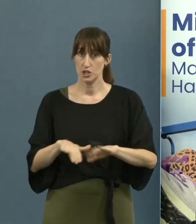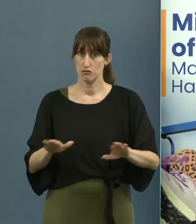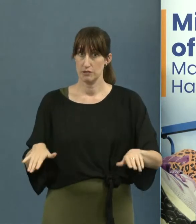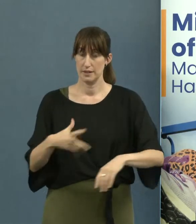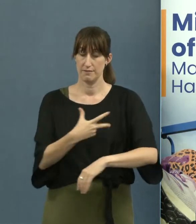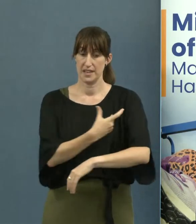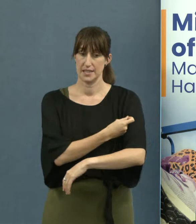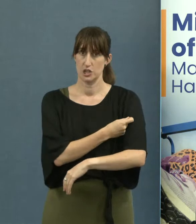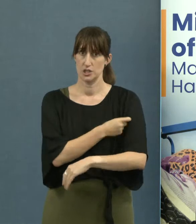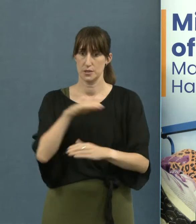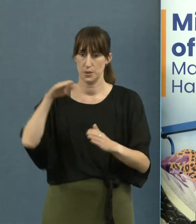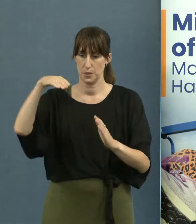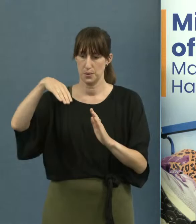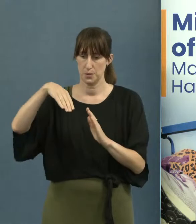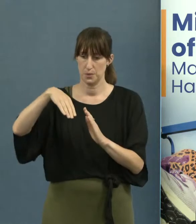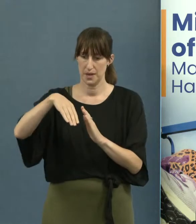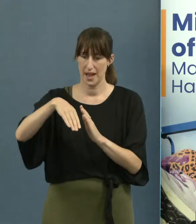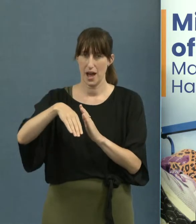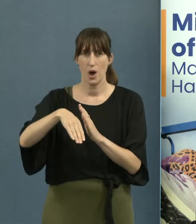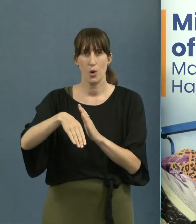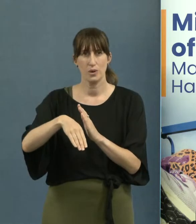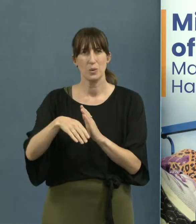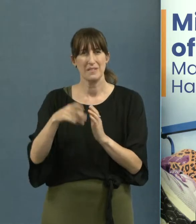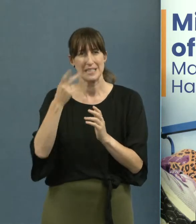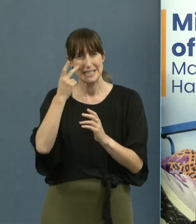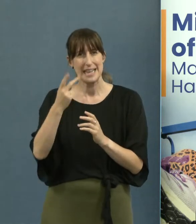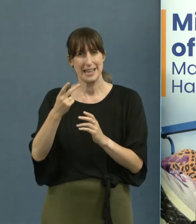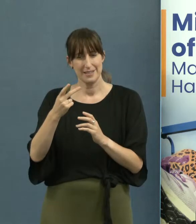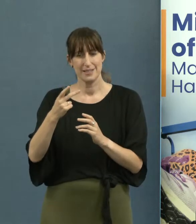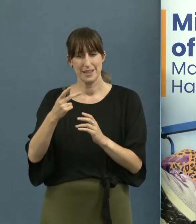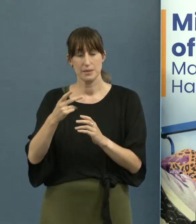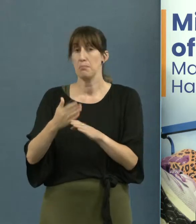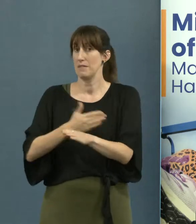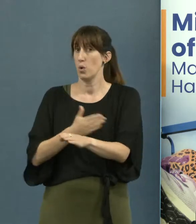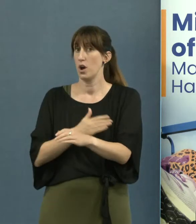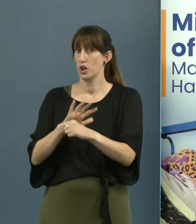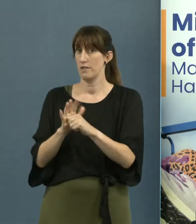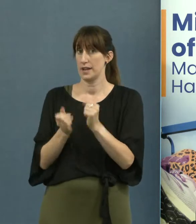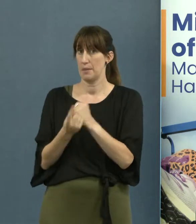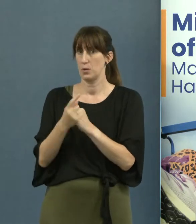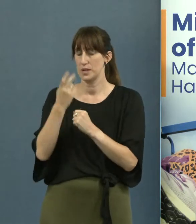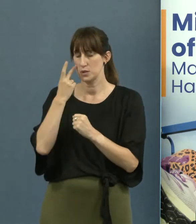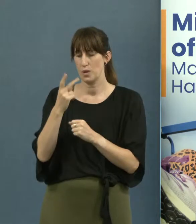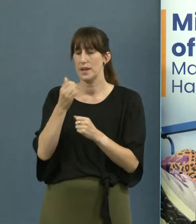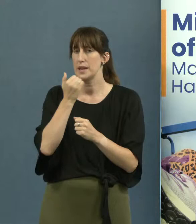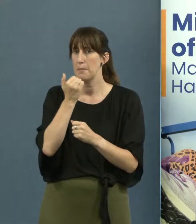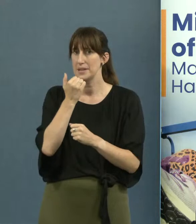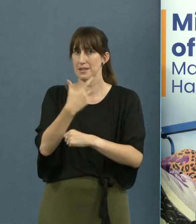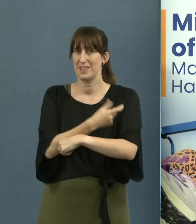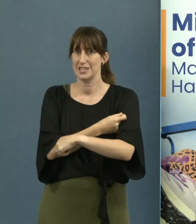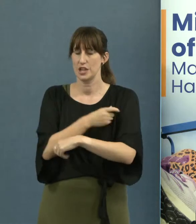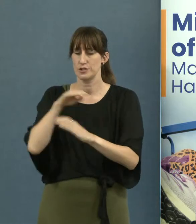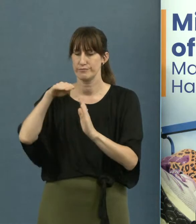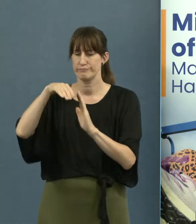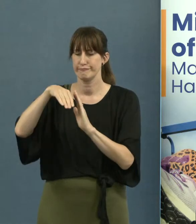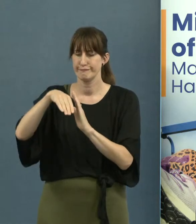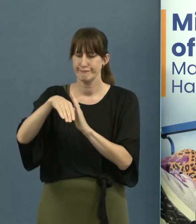it's been...they were de- Chinaing. We were seeing a